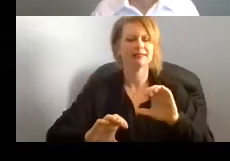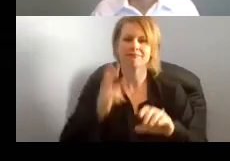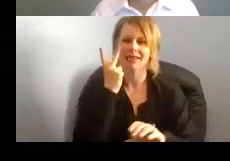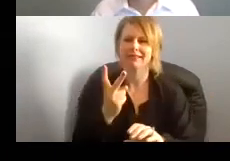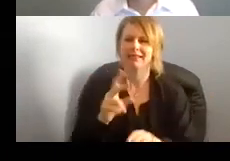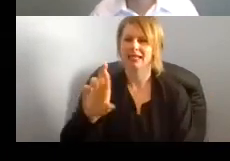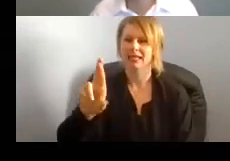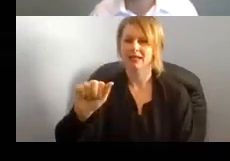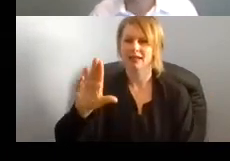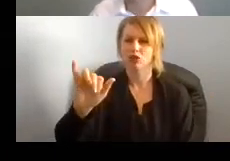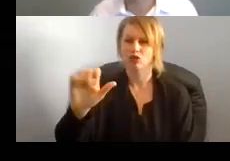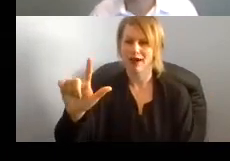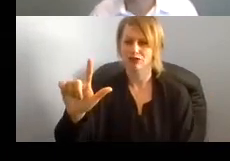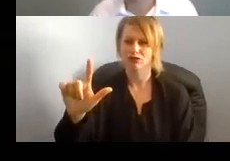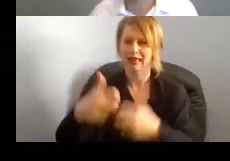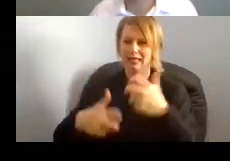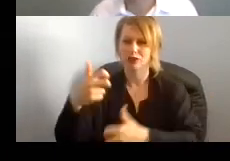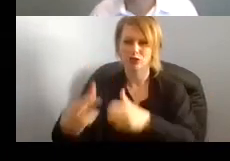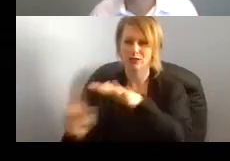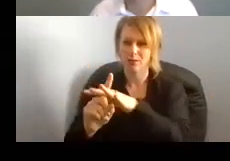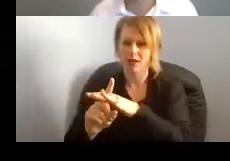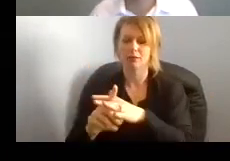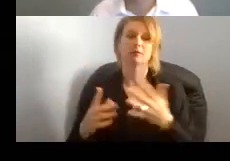That’s going to disproportionately affect some people in different ways